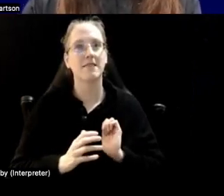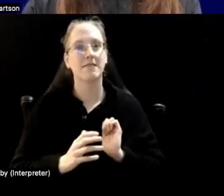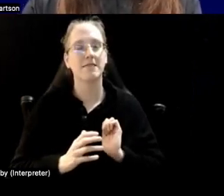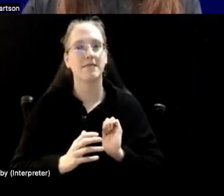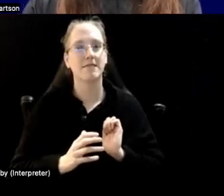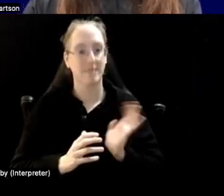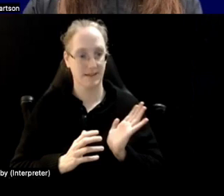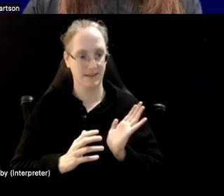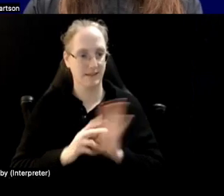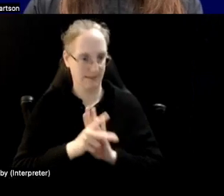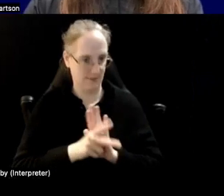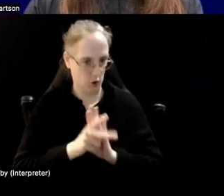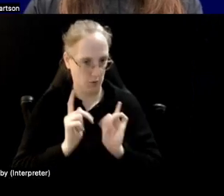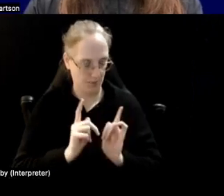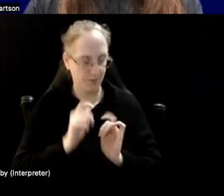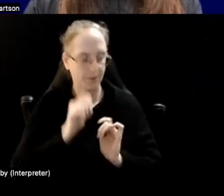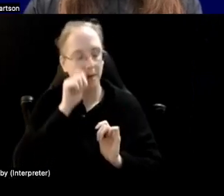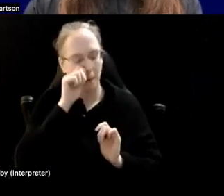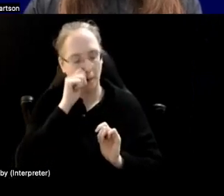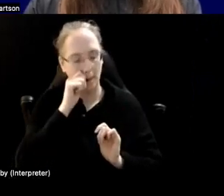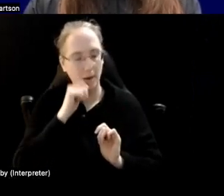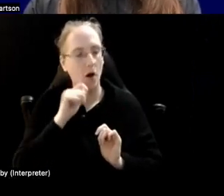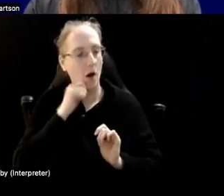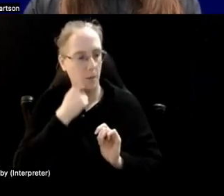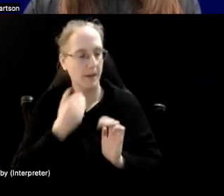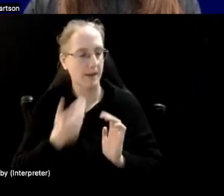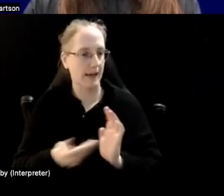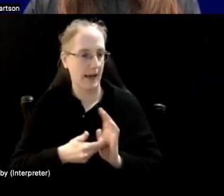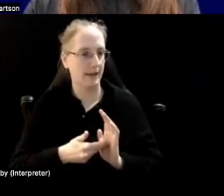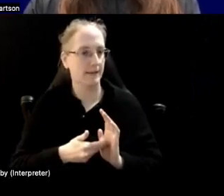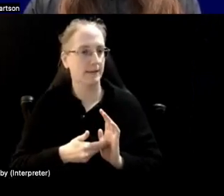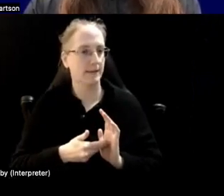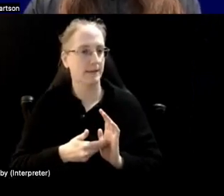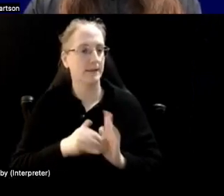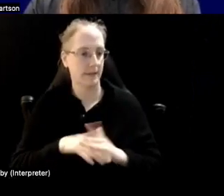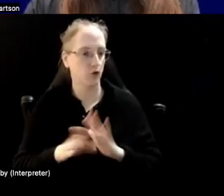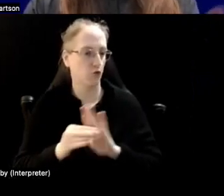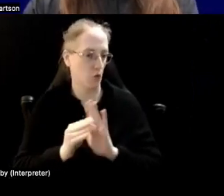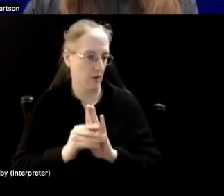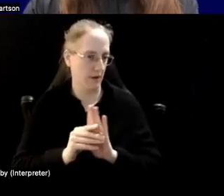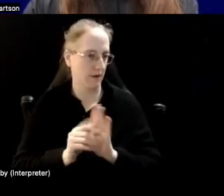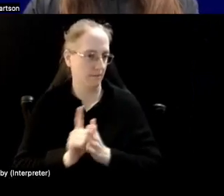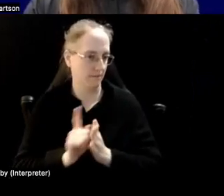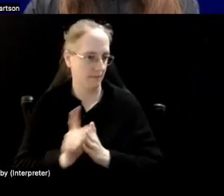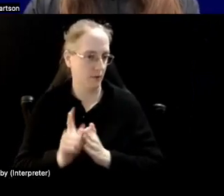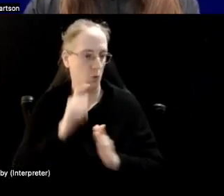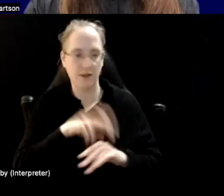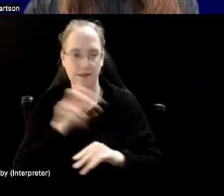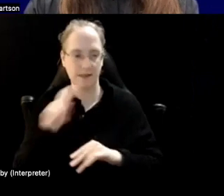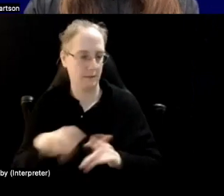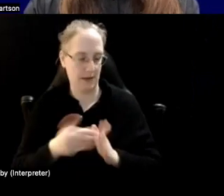video I am going to add into the recording. We're going to skip over it now, but I will add it